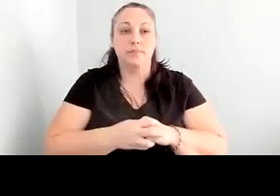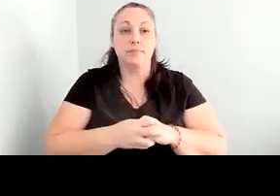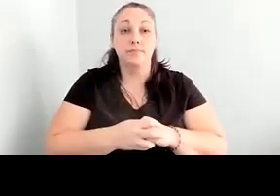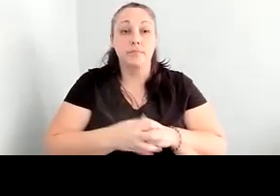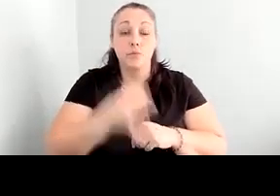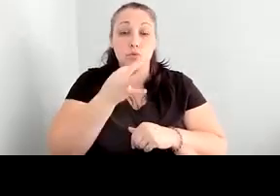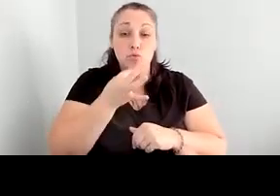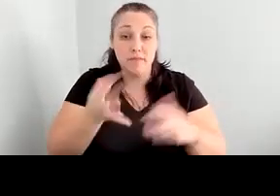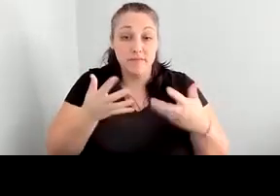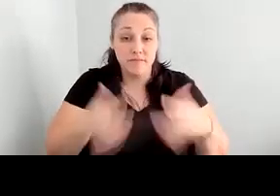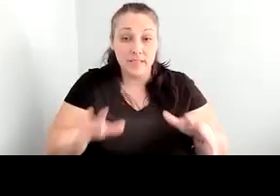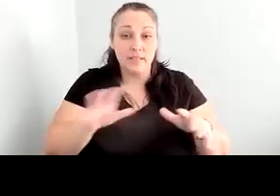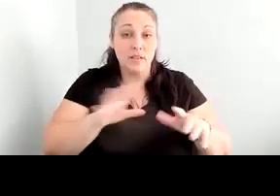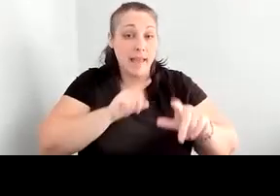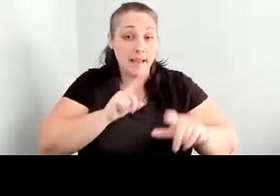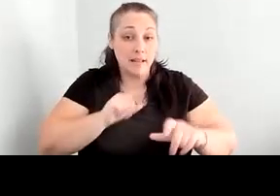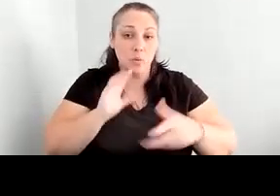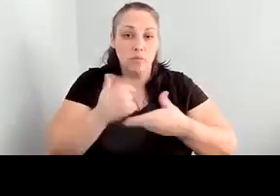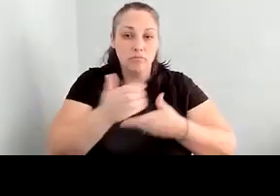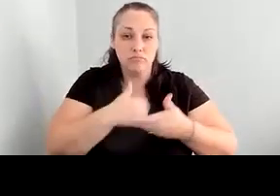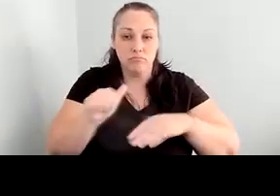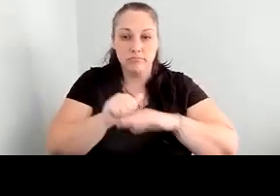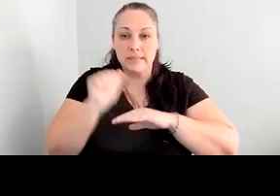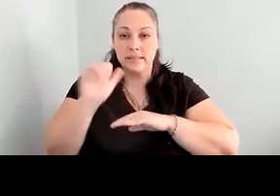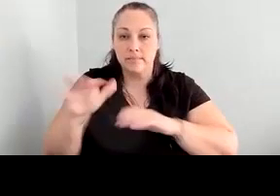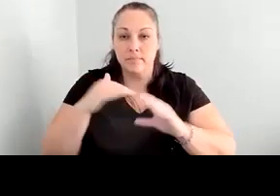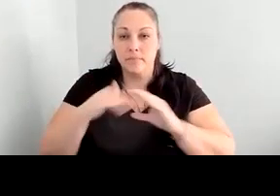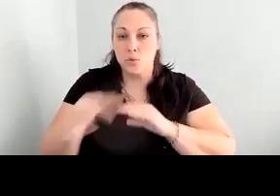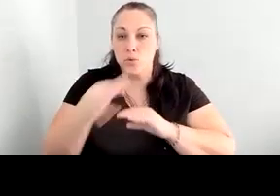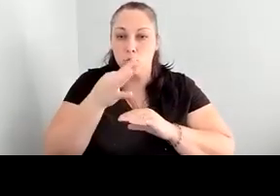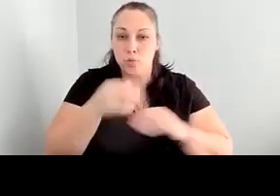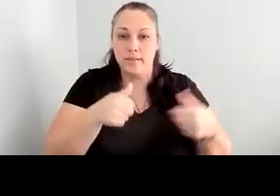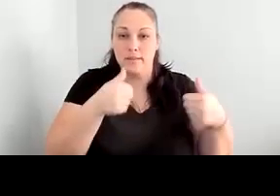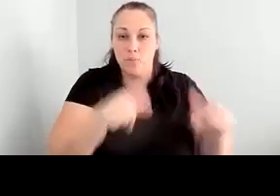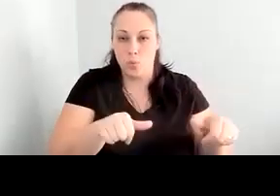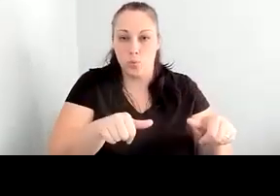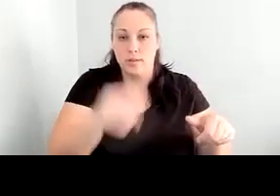please send us a message using the Q and A function, and someone will assist you.